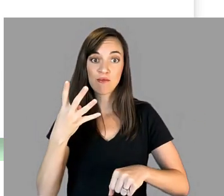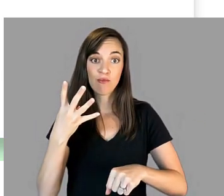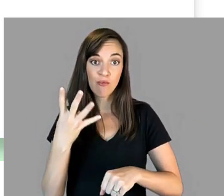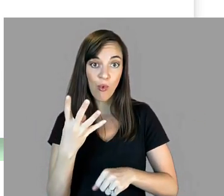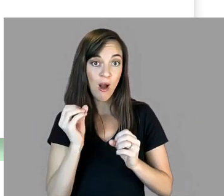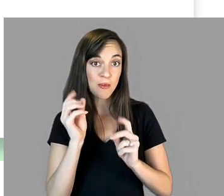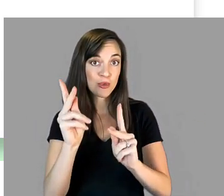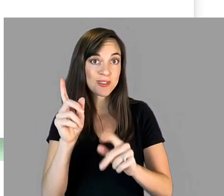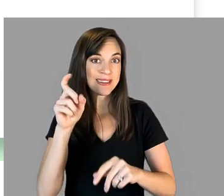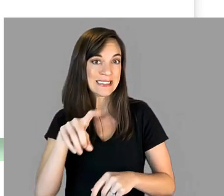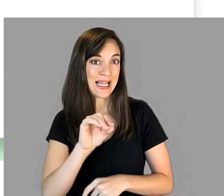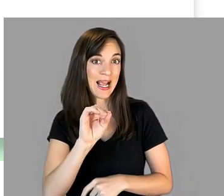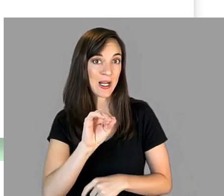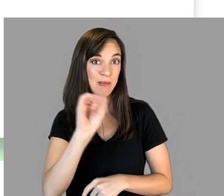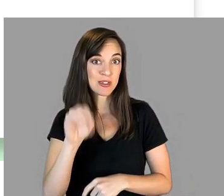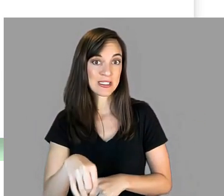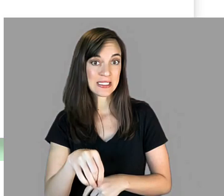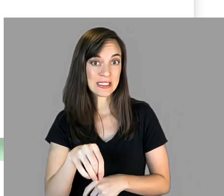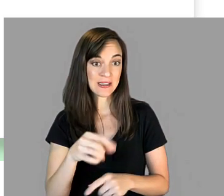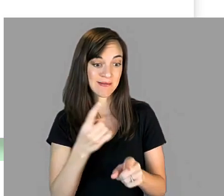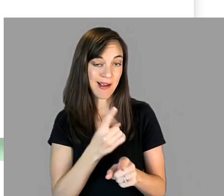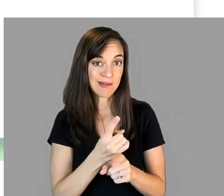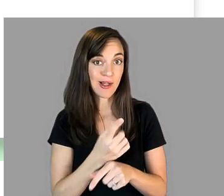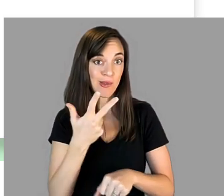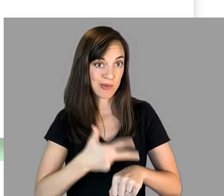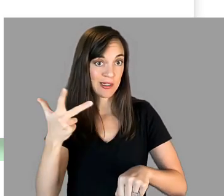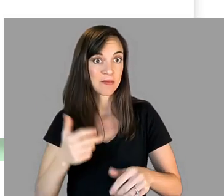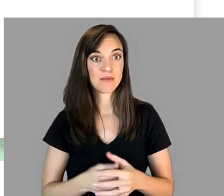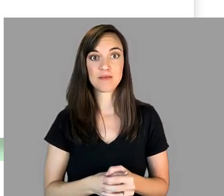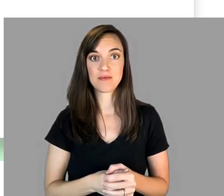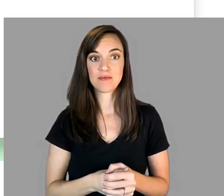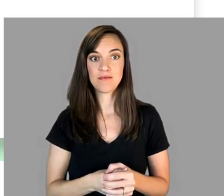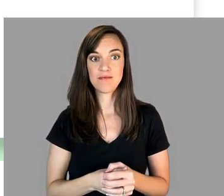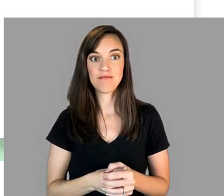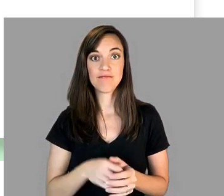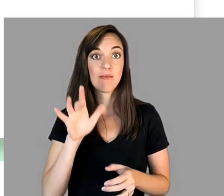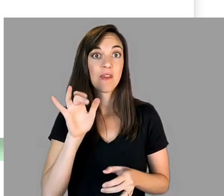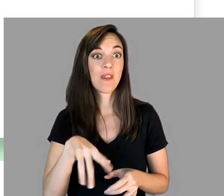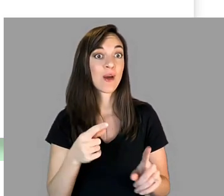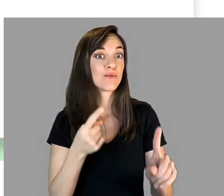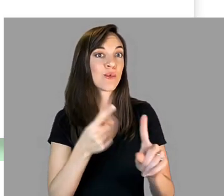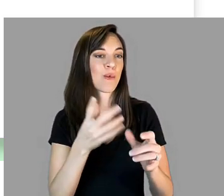It is measurable, “with 80% accuracy in 3 out of 4 data collections opportunities”